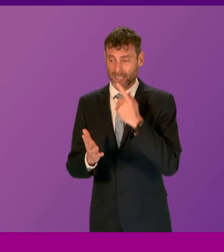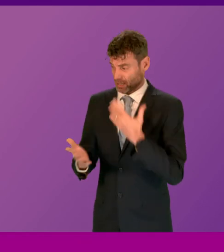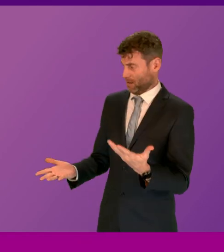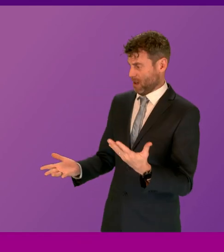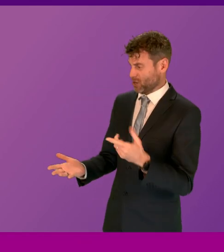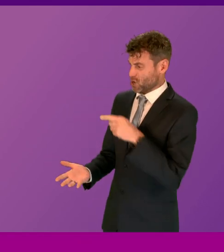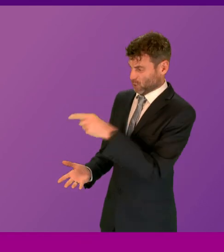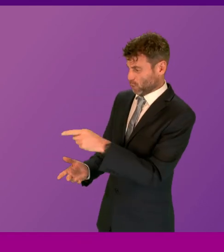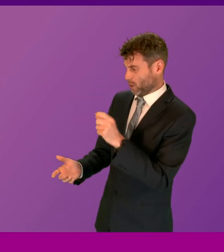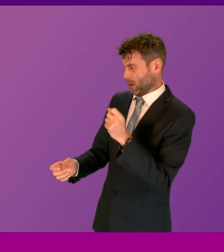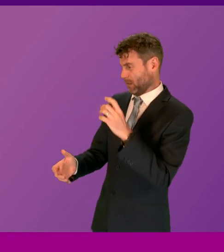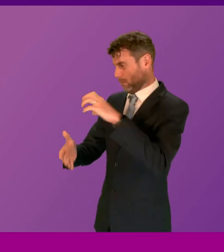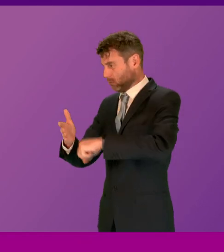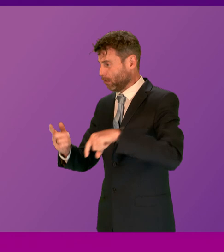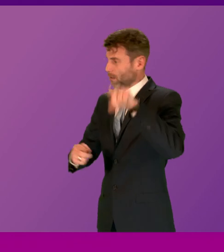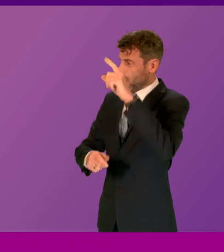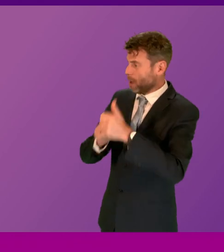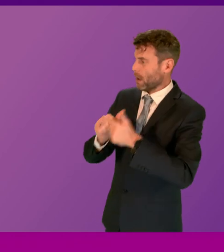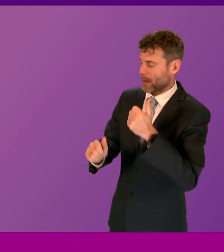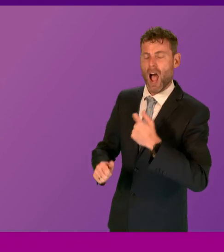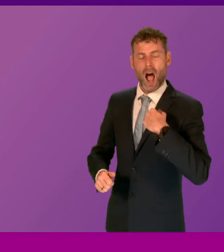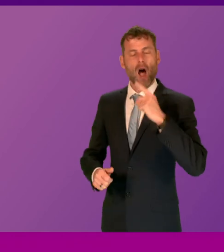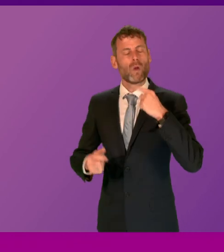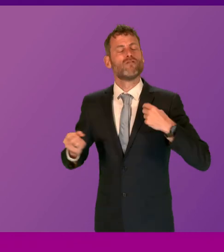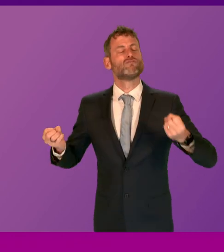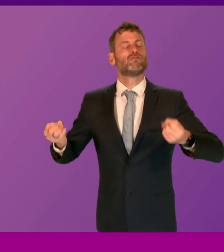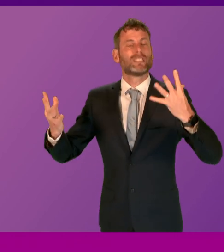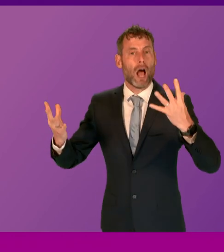I wonder whether he sold out the north-east for a peerage or to become a privy councillor.